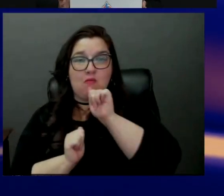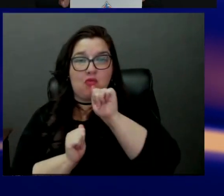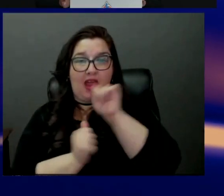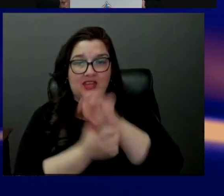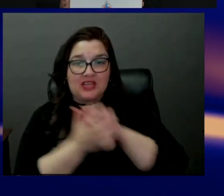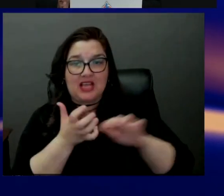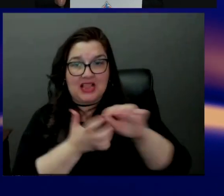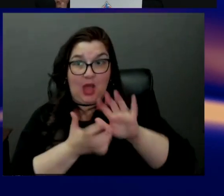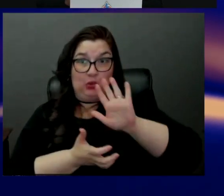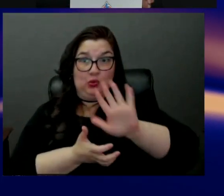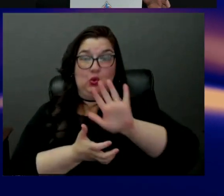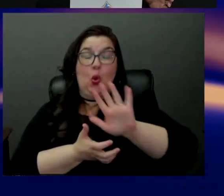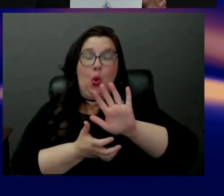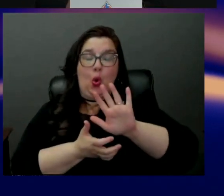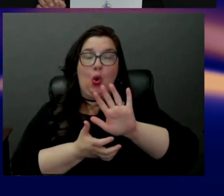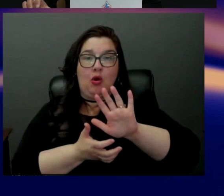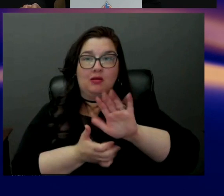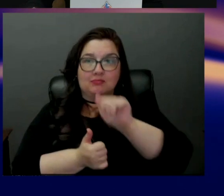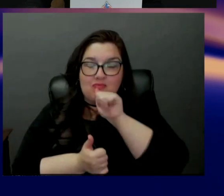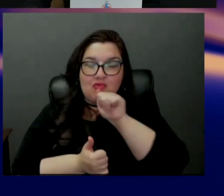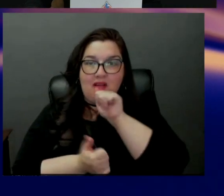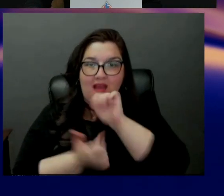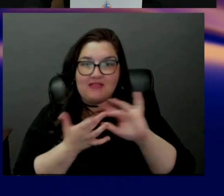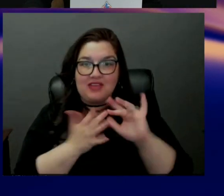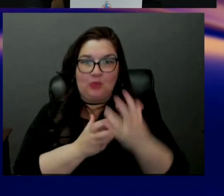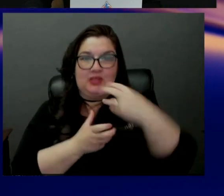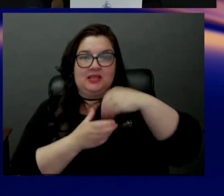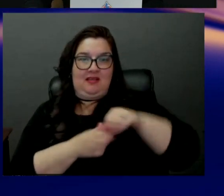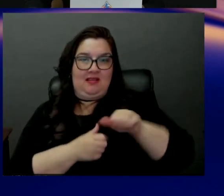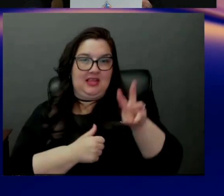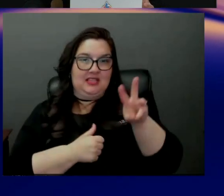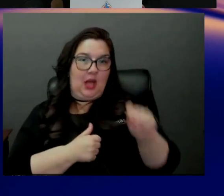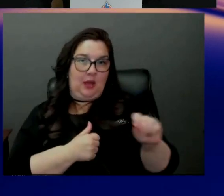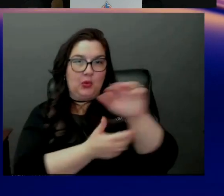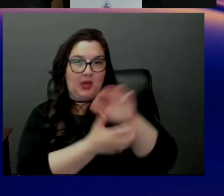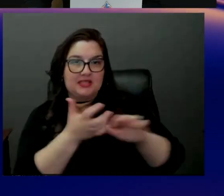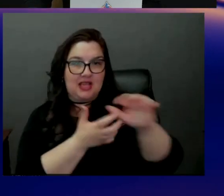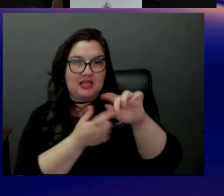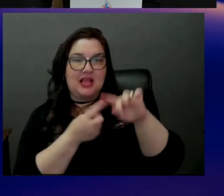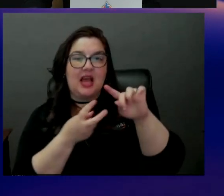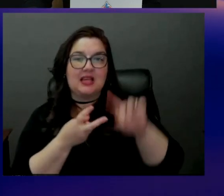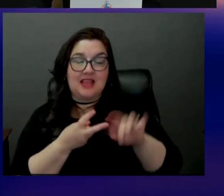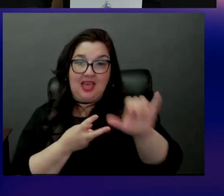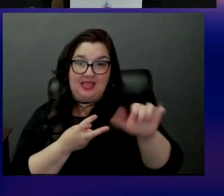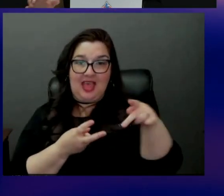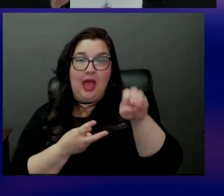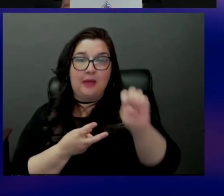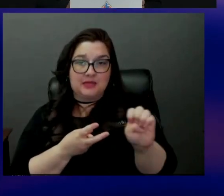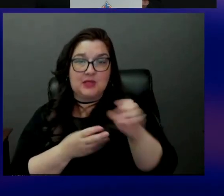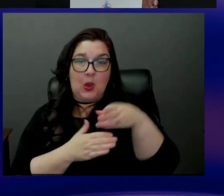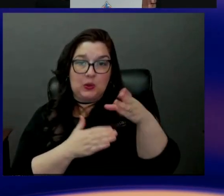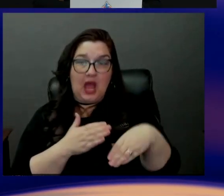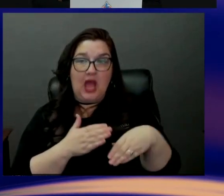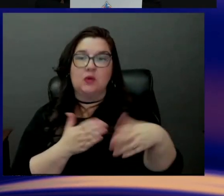your virtual private network in the AWS cloud. And then we also wrapped up that episode with a discussion. At the end of each of these episodes,